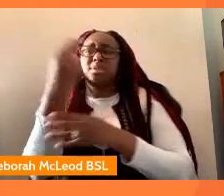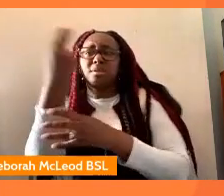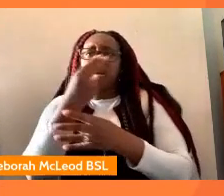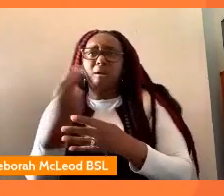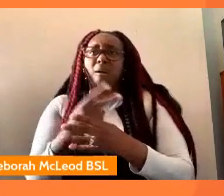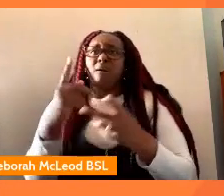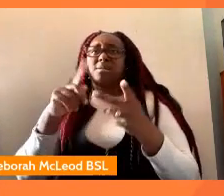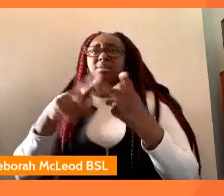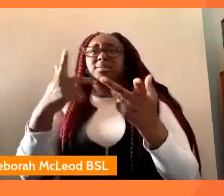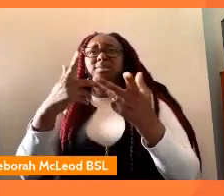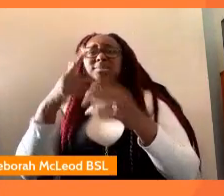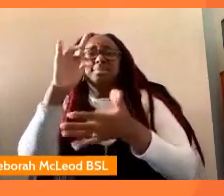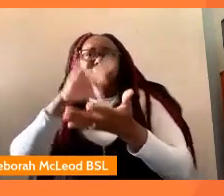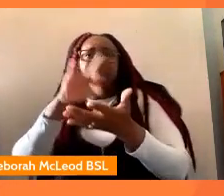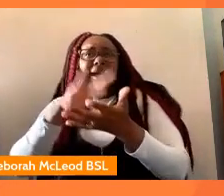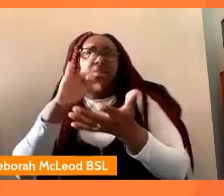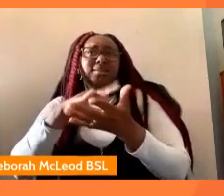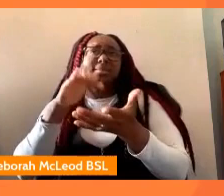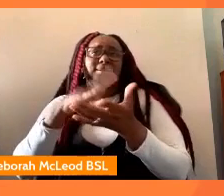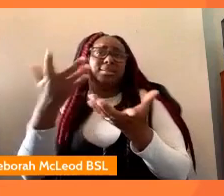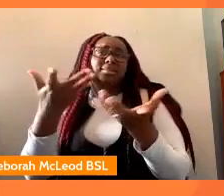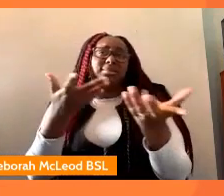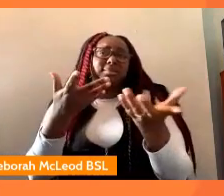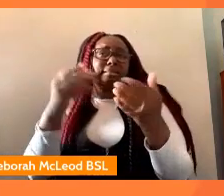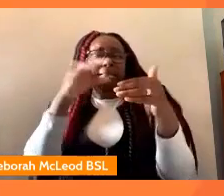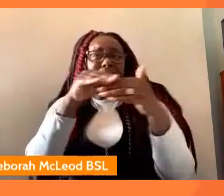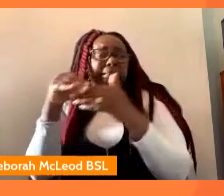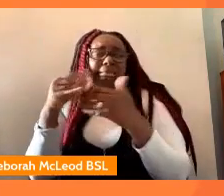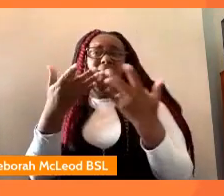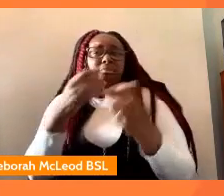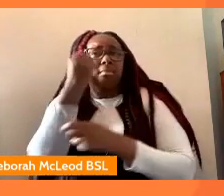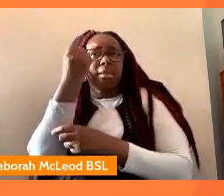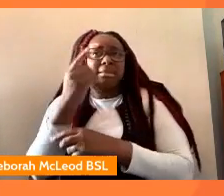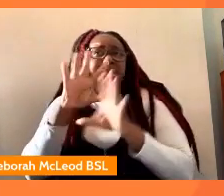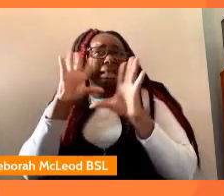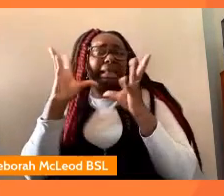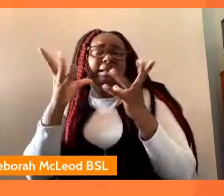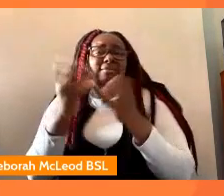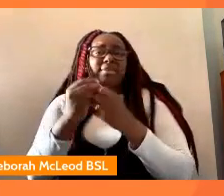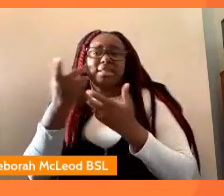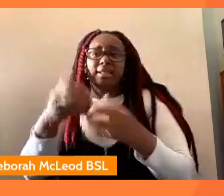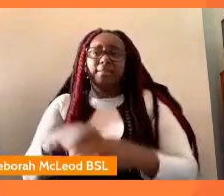and culture and sector leaders to understand everything around distribution